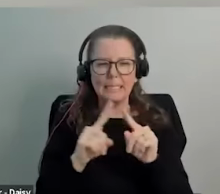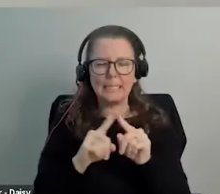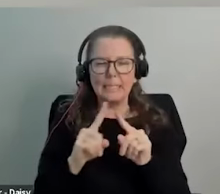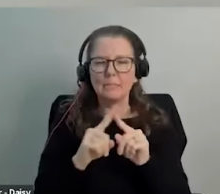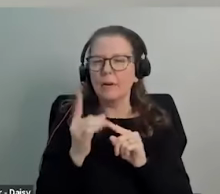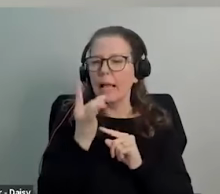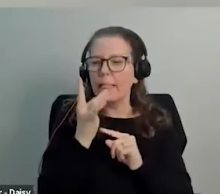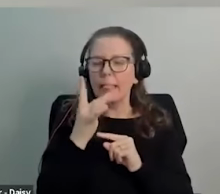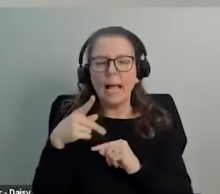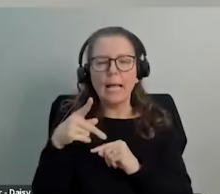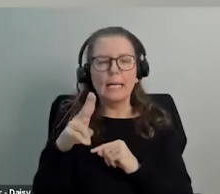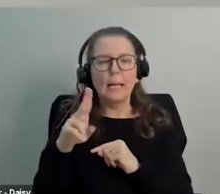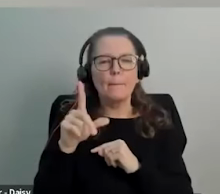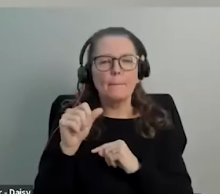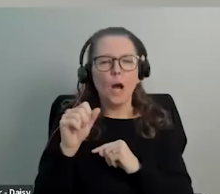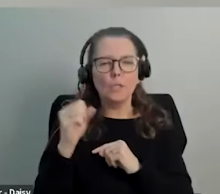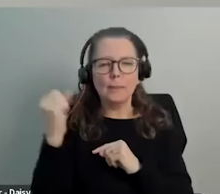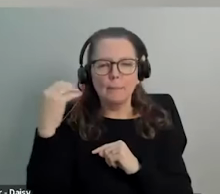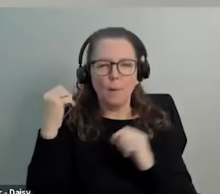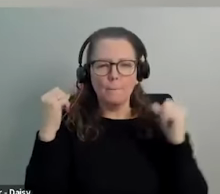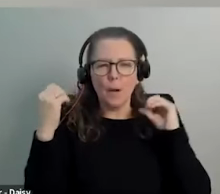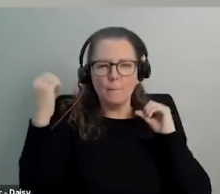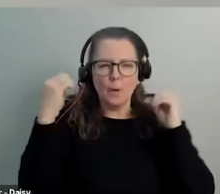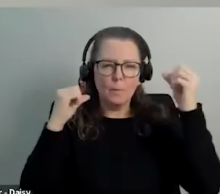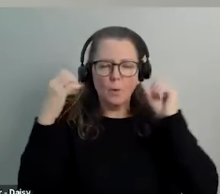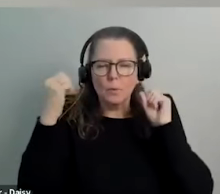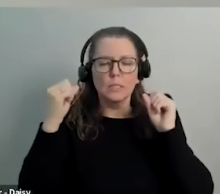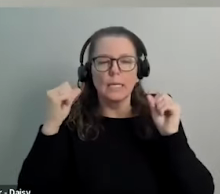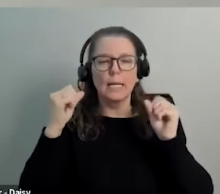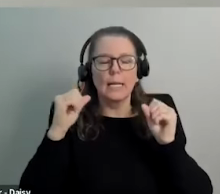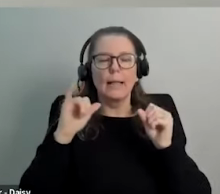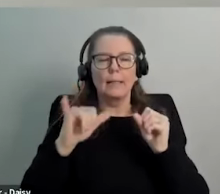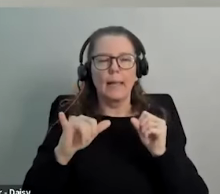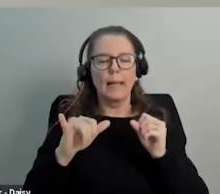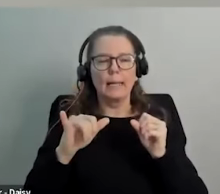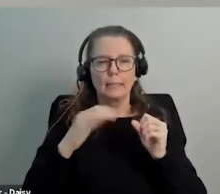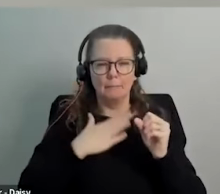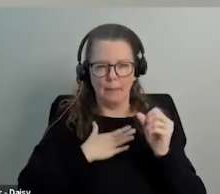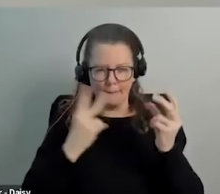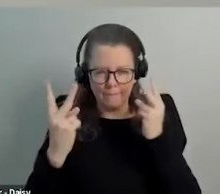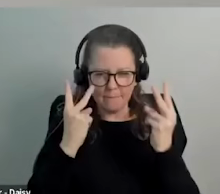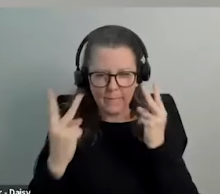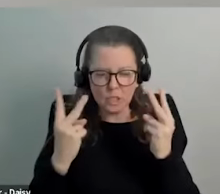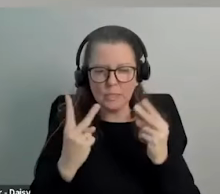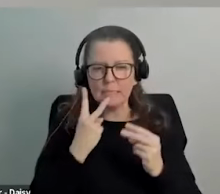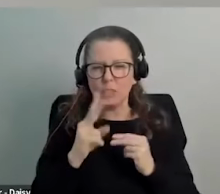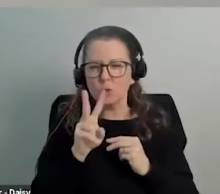that swirl all the time covering and distorting my vision. So I can see about two letters at a time